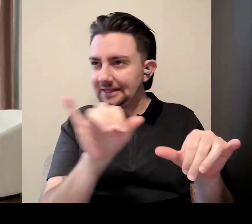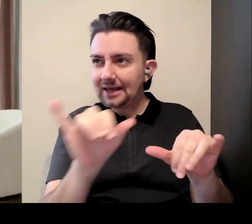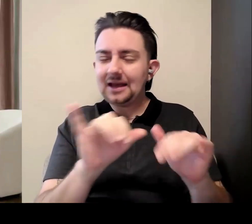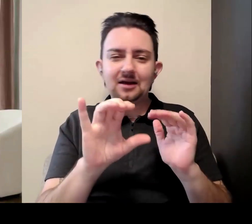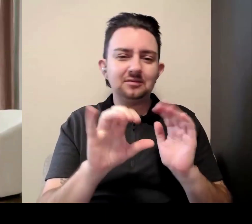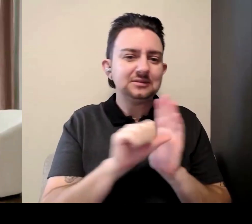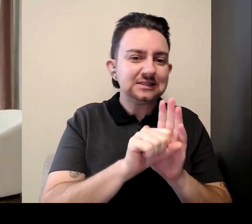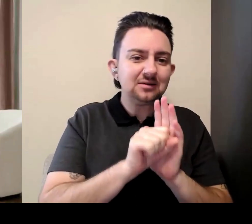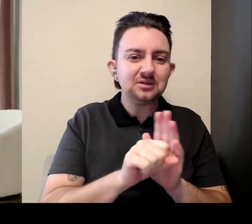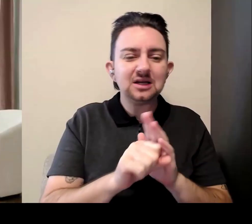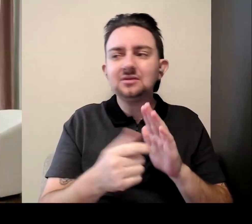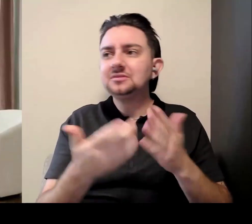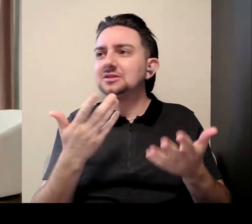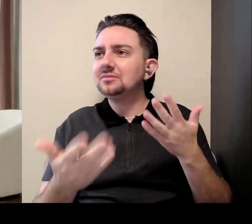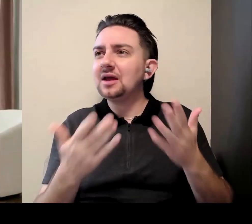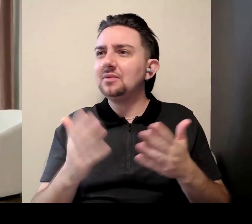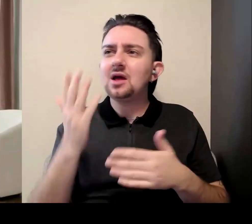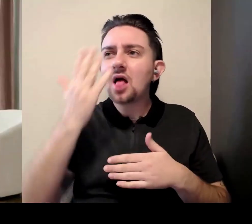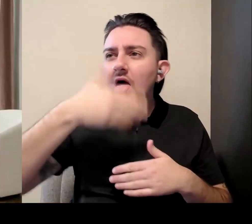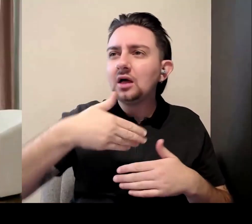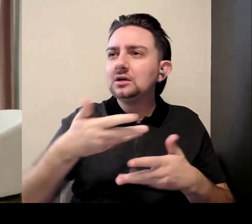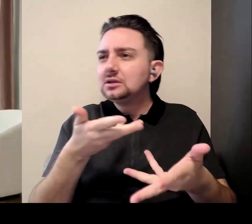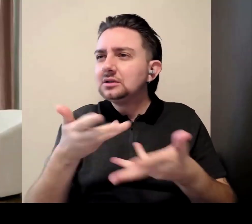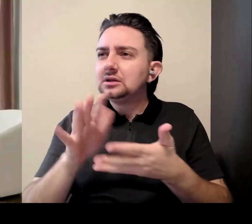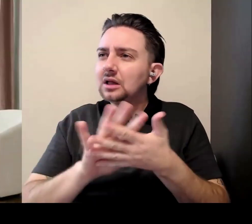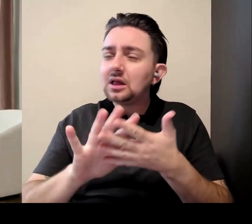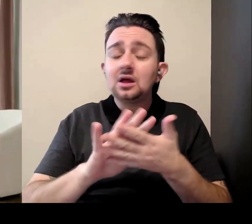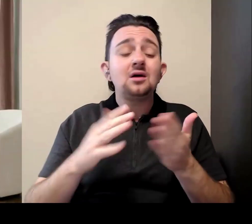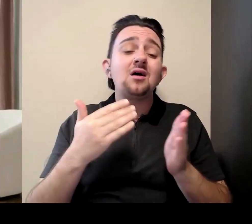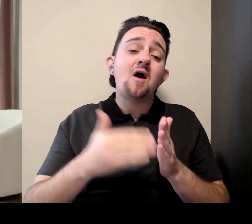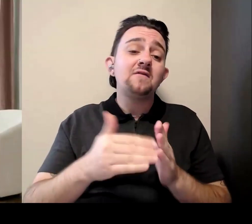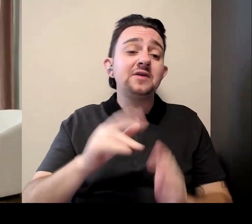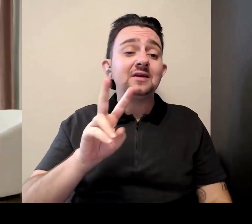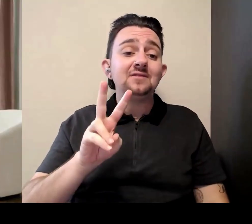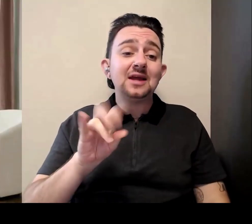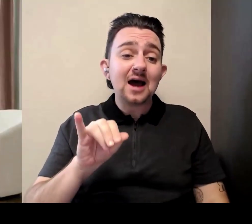And oftentimes the VI is often more noticeable, identified earlier.